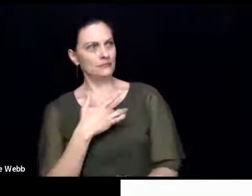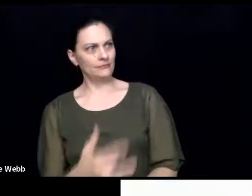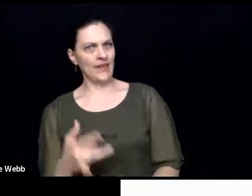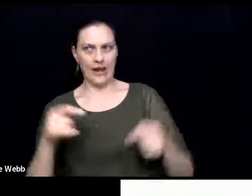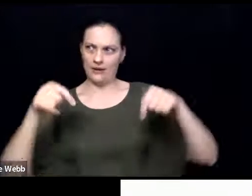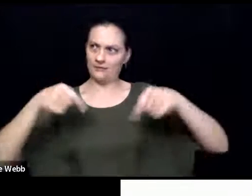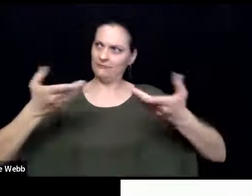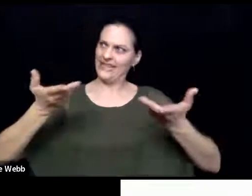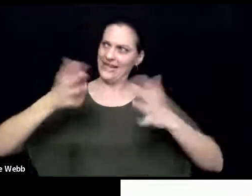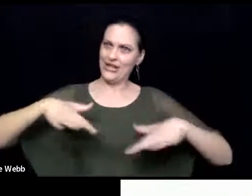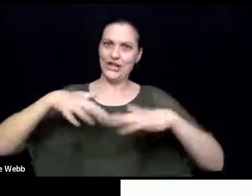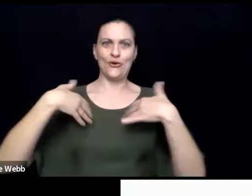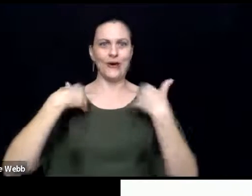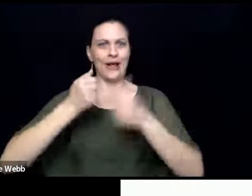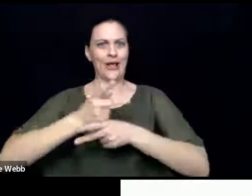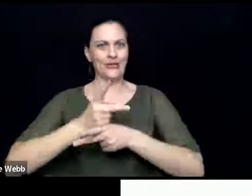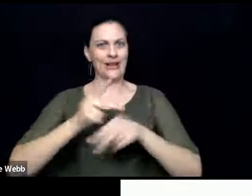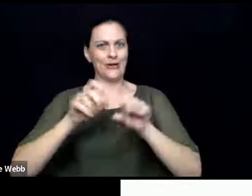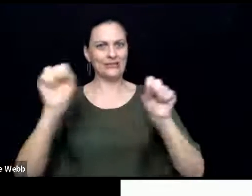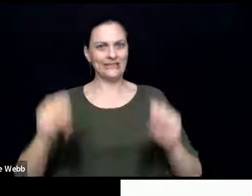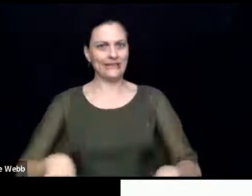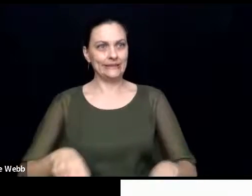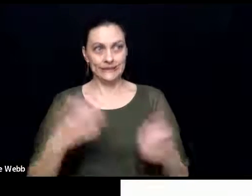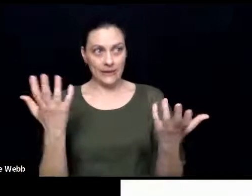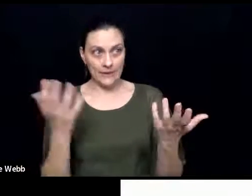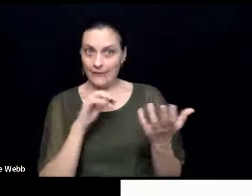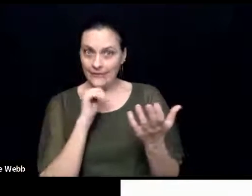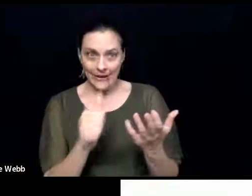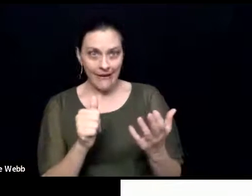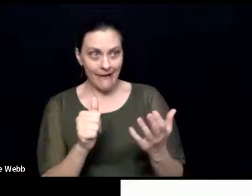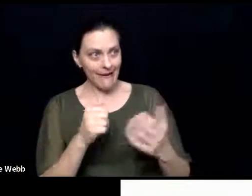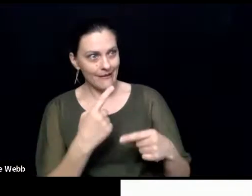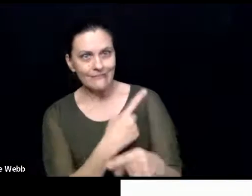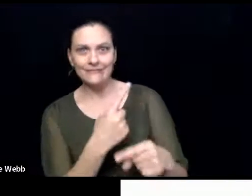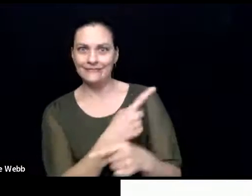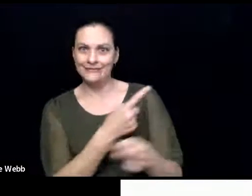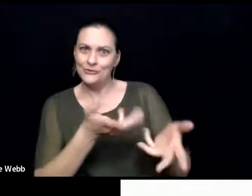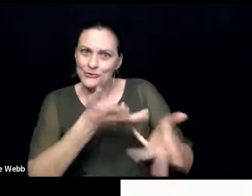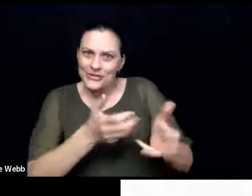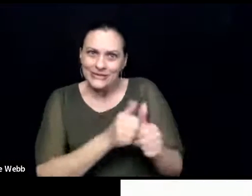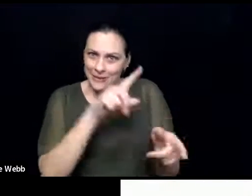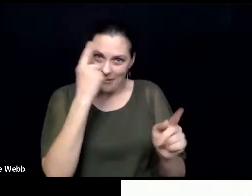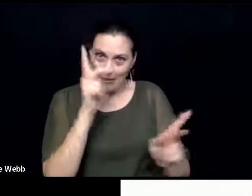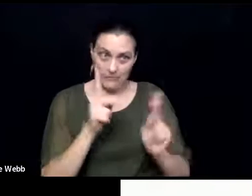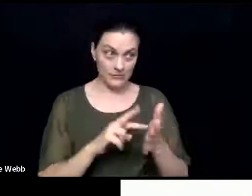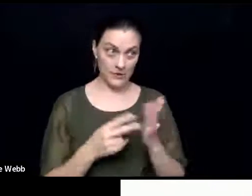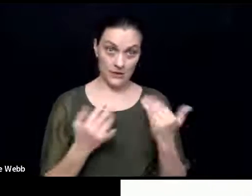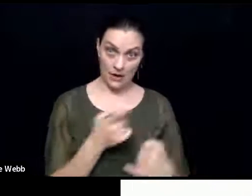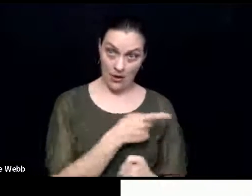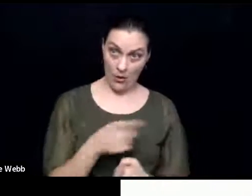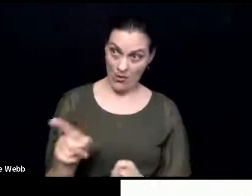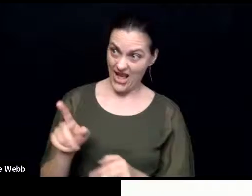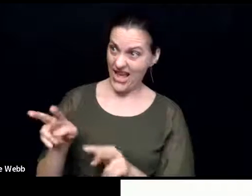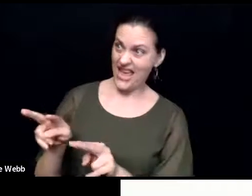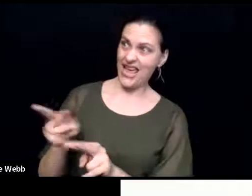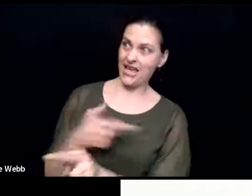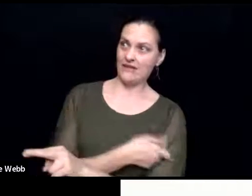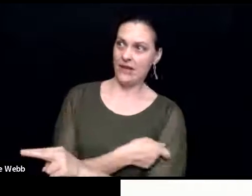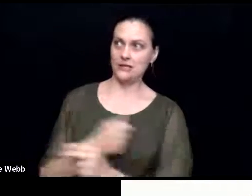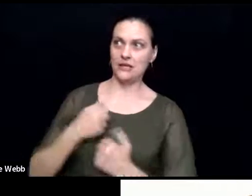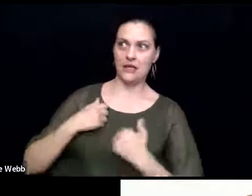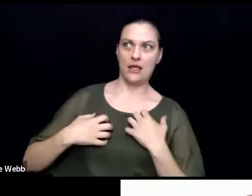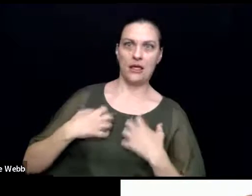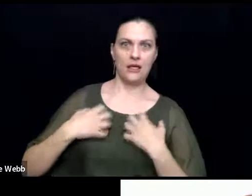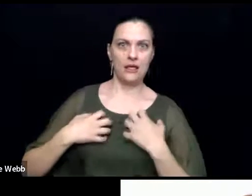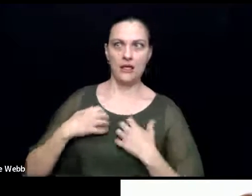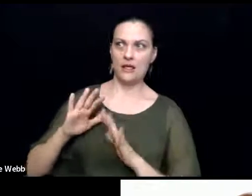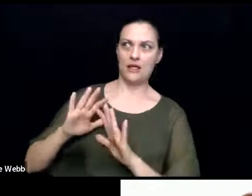People talk about the Tuskegee experiment and that was experiment going back to the '20s or '30s